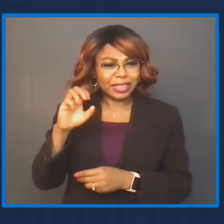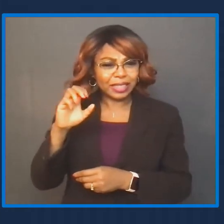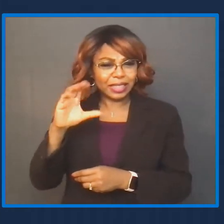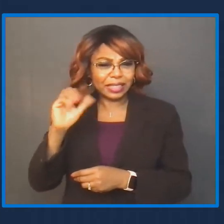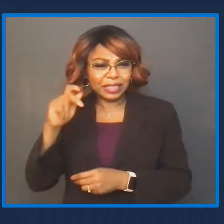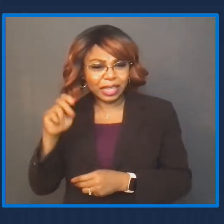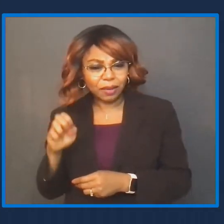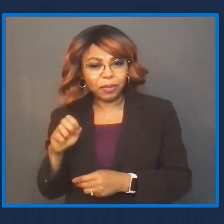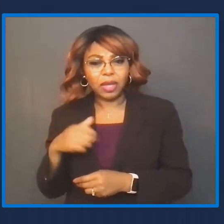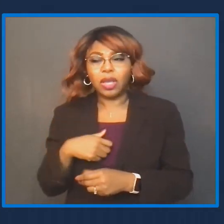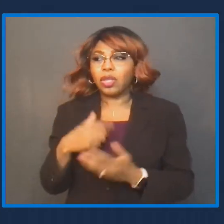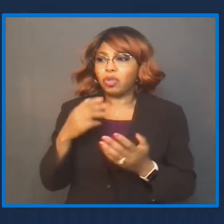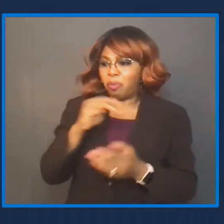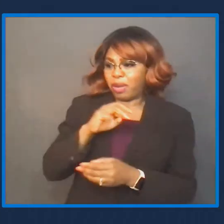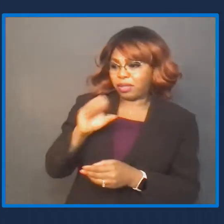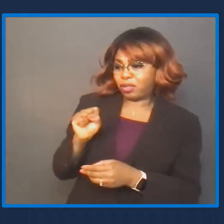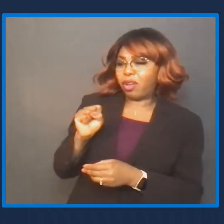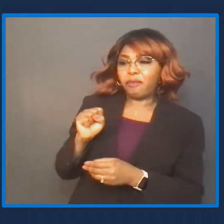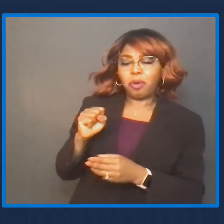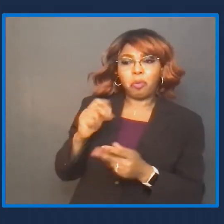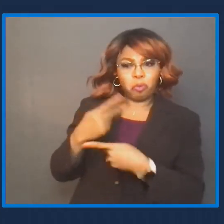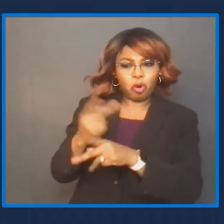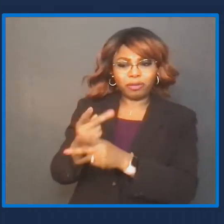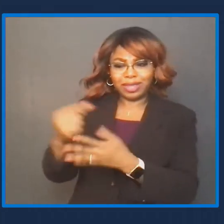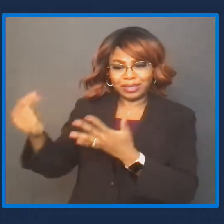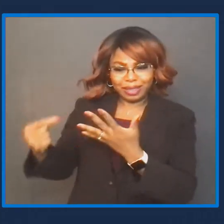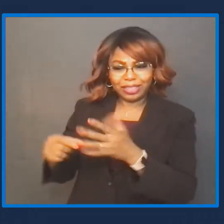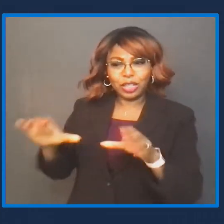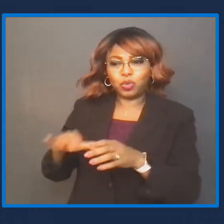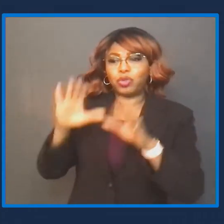but then they are the products that are doing the job and doing them really well.